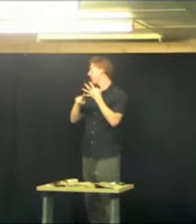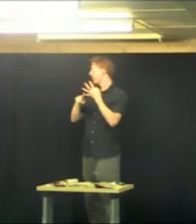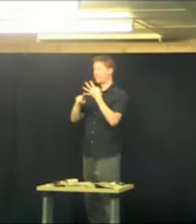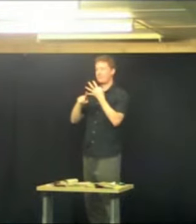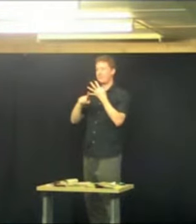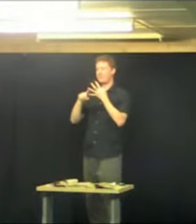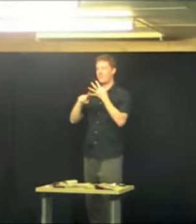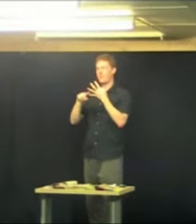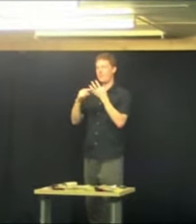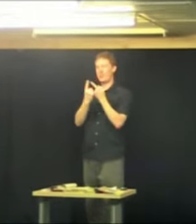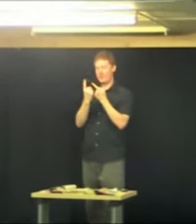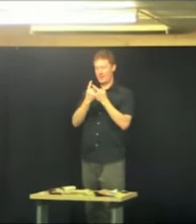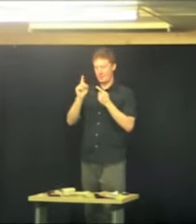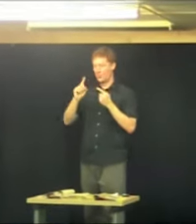My forth point